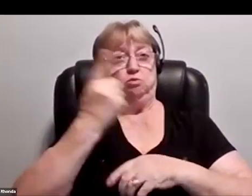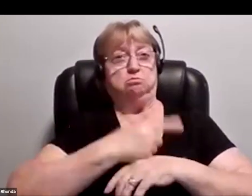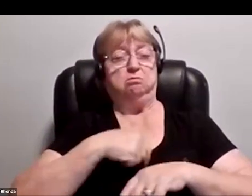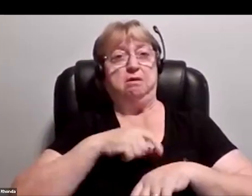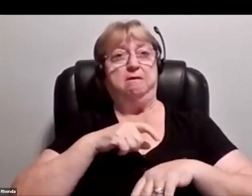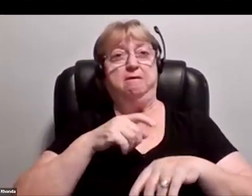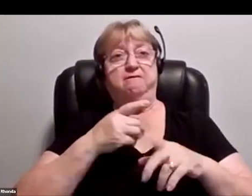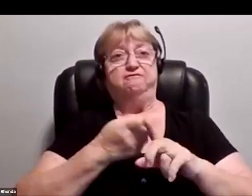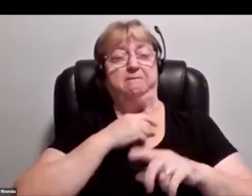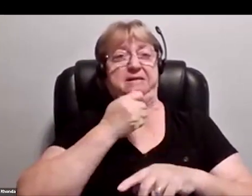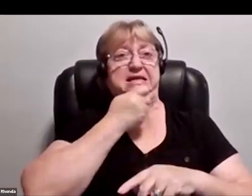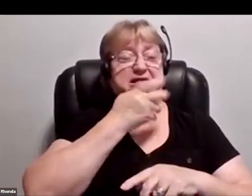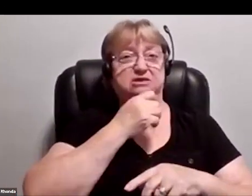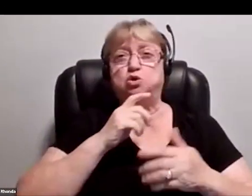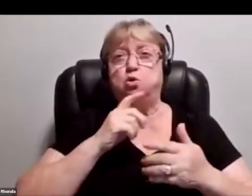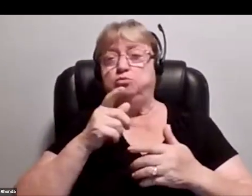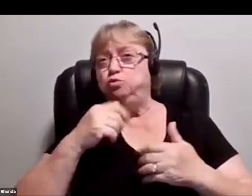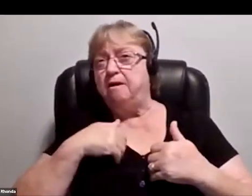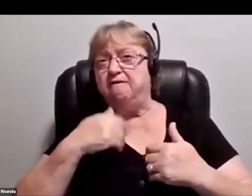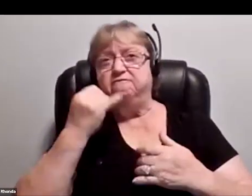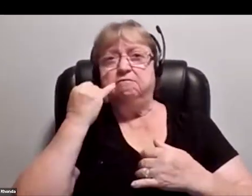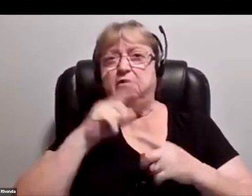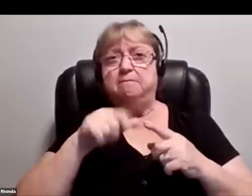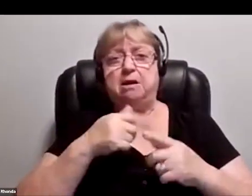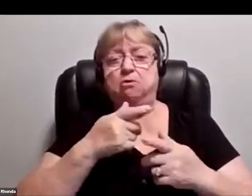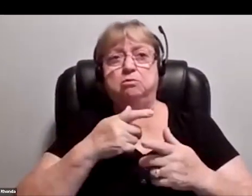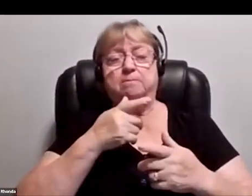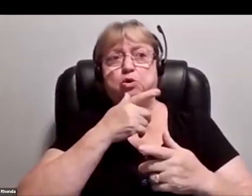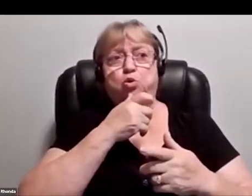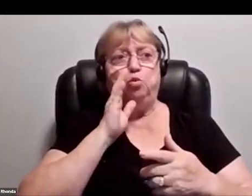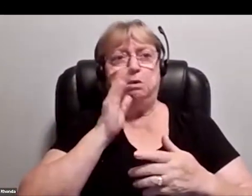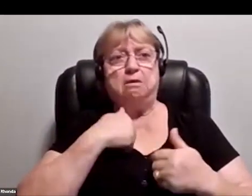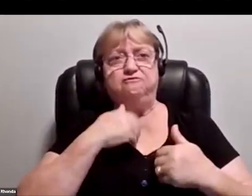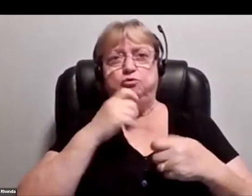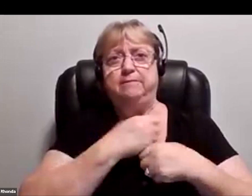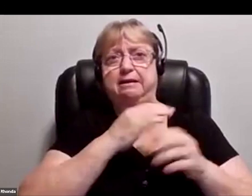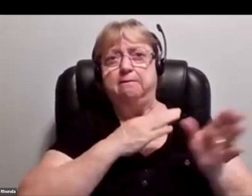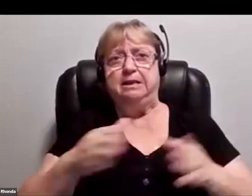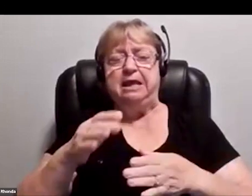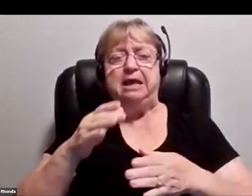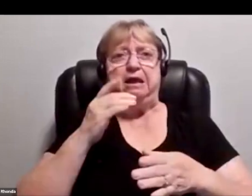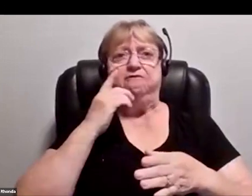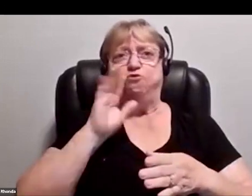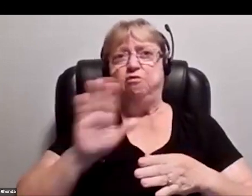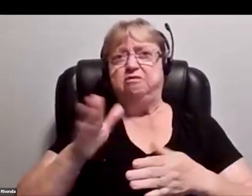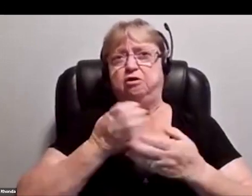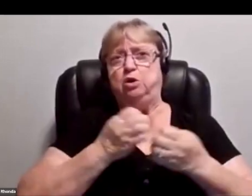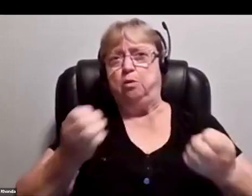by the cold or who would have to make plans for their stuff? Thinking here about insulin pumps, for instance."